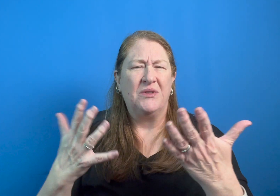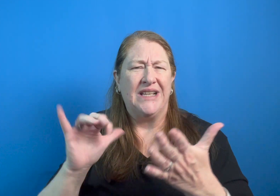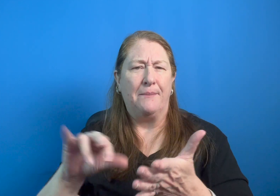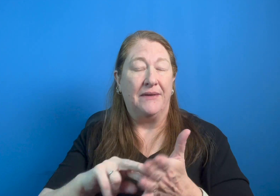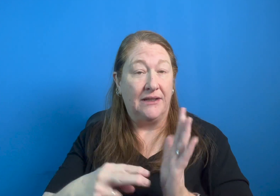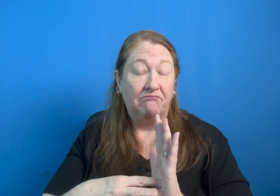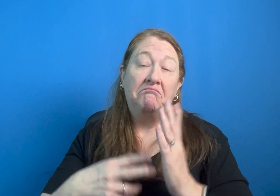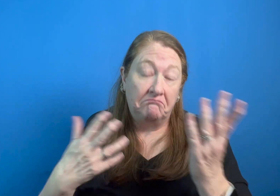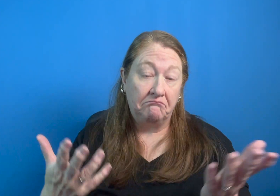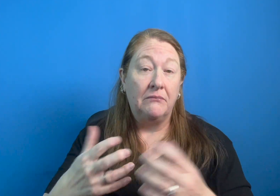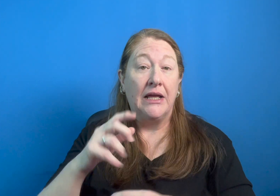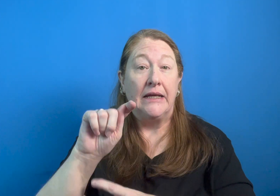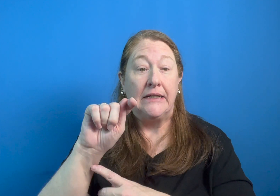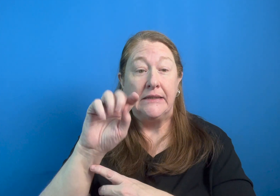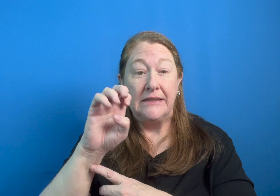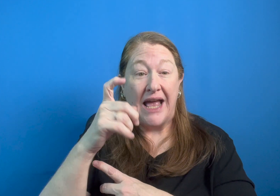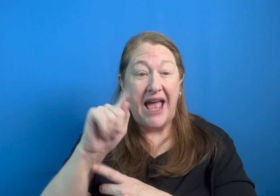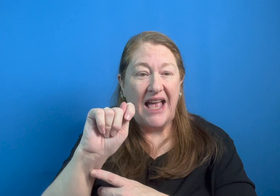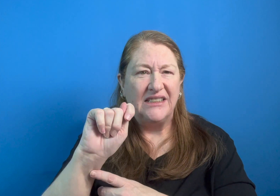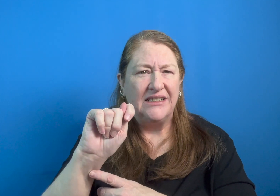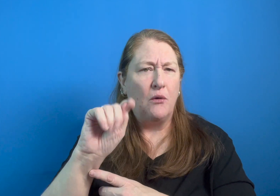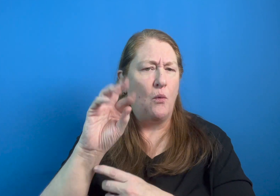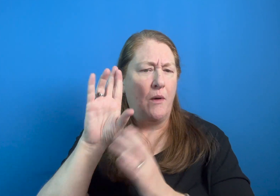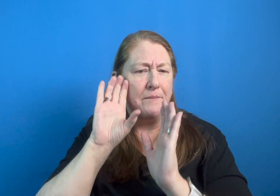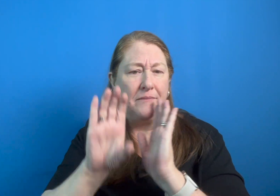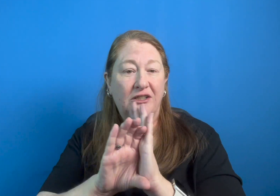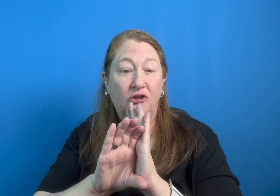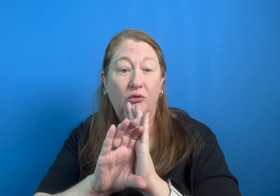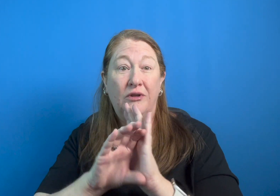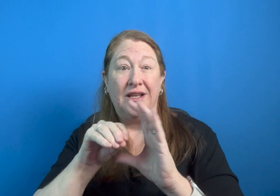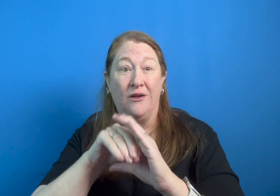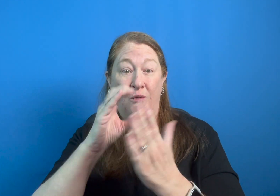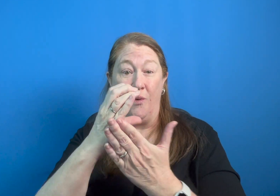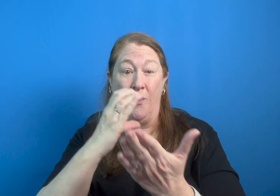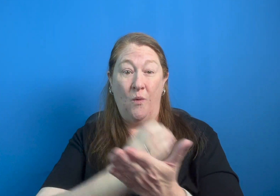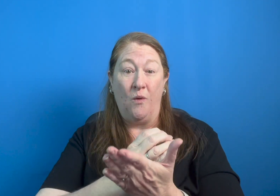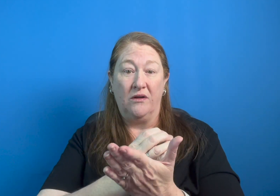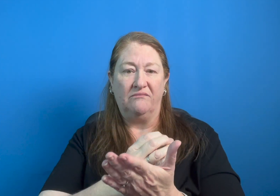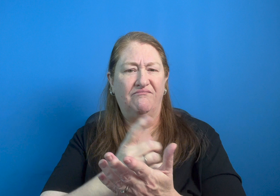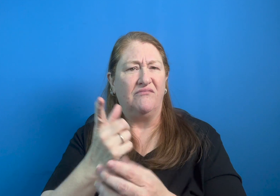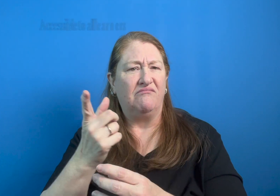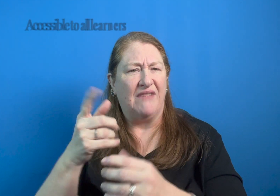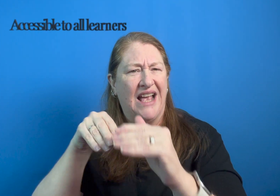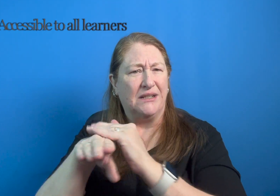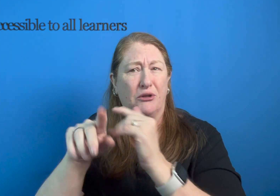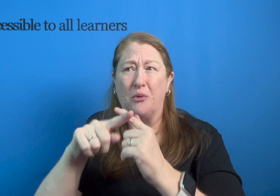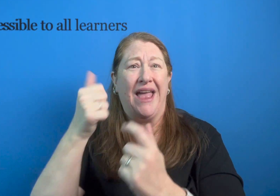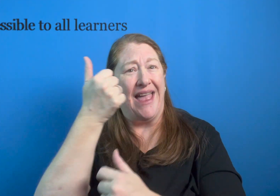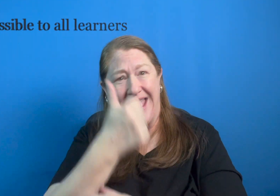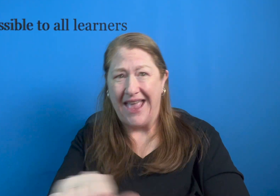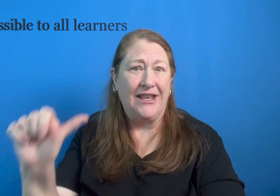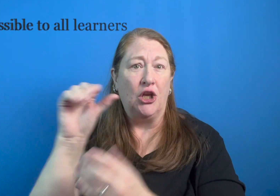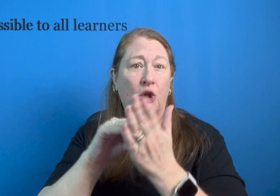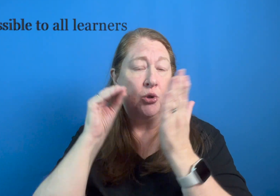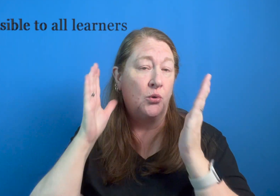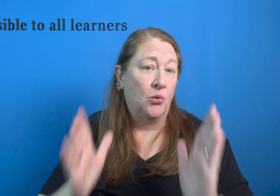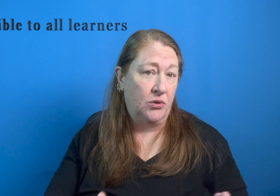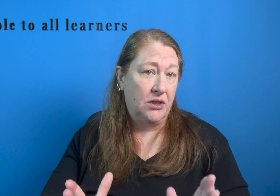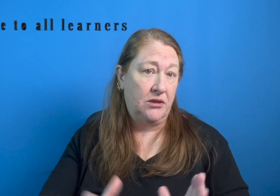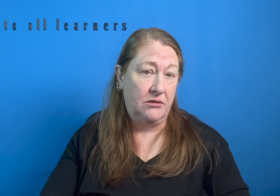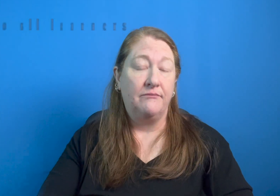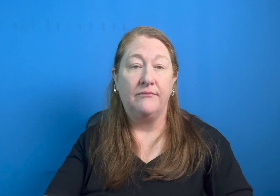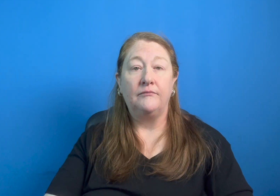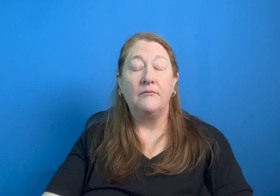What it means: Text and images used in the course are accessible to all learners.